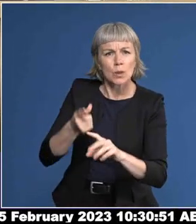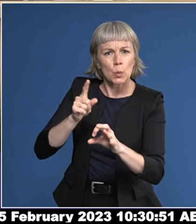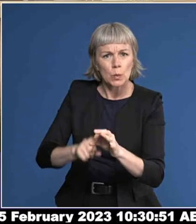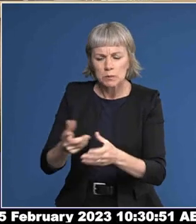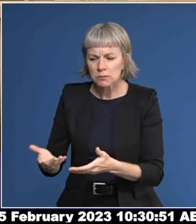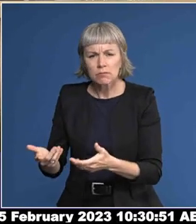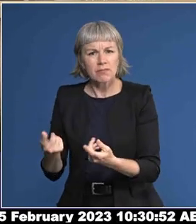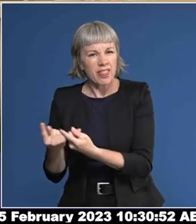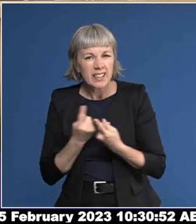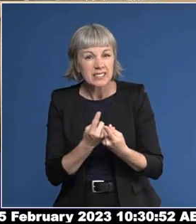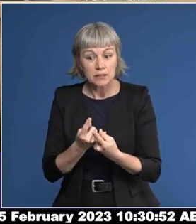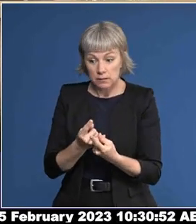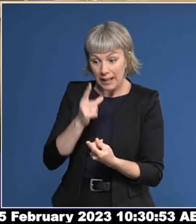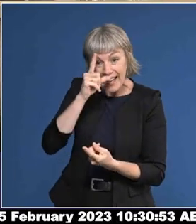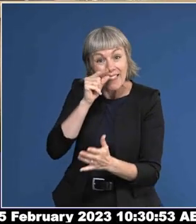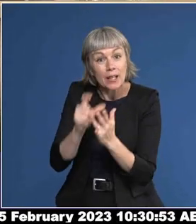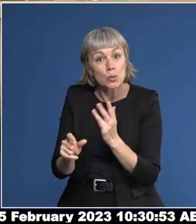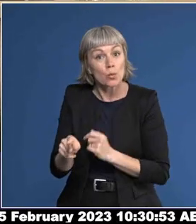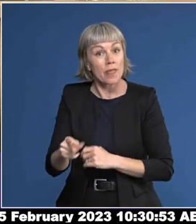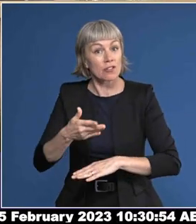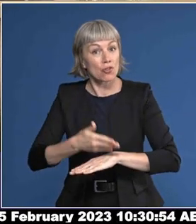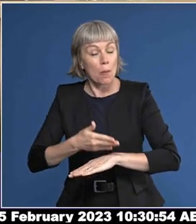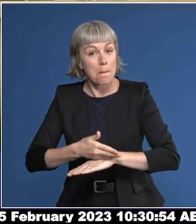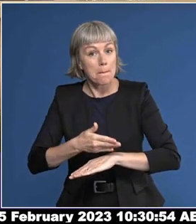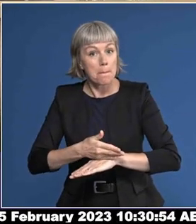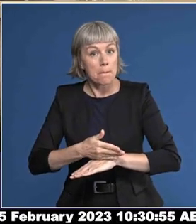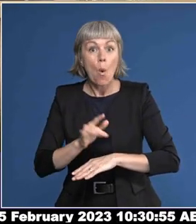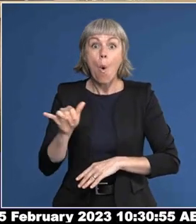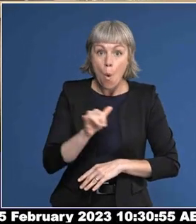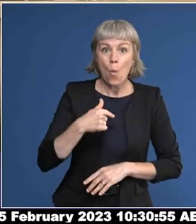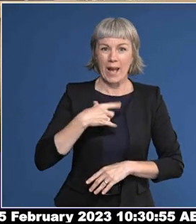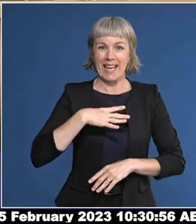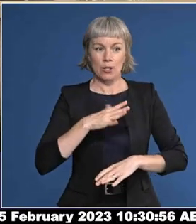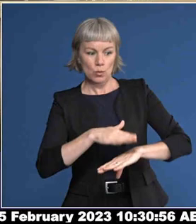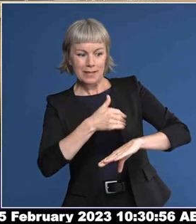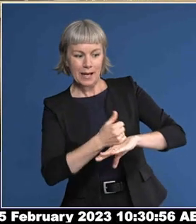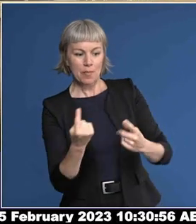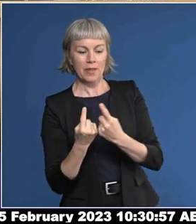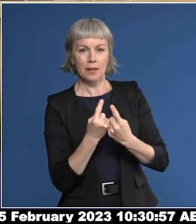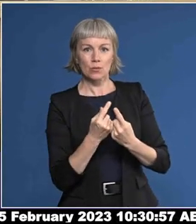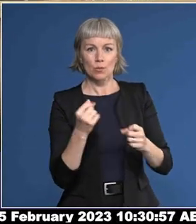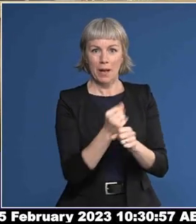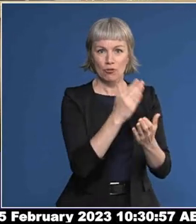that or that we are able to put in mechanisms to make sure they've got the appropriate support or help with other team members to make sure that they can complete